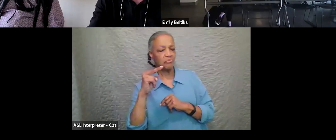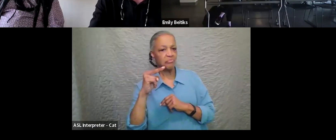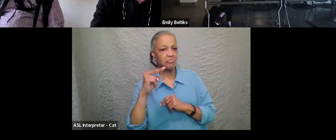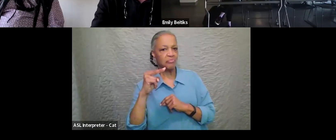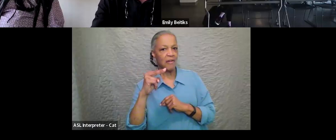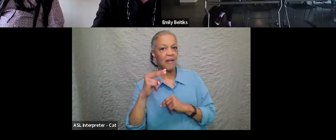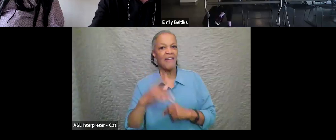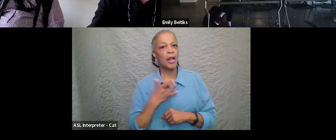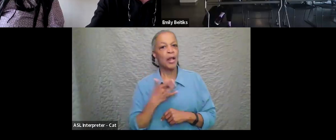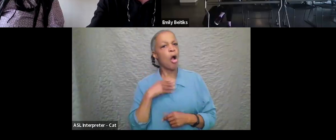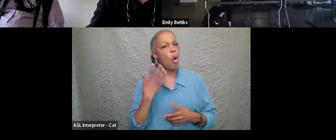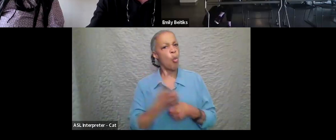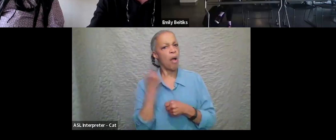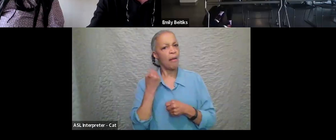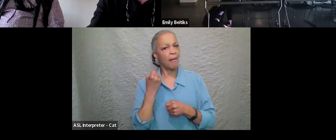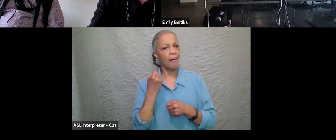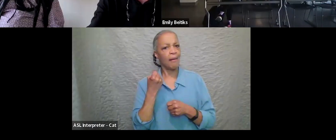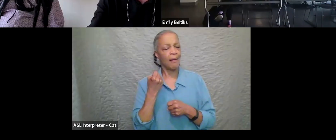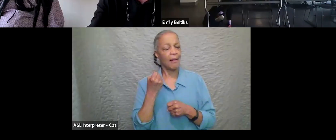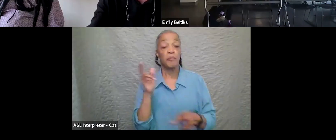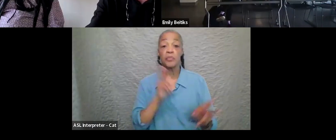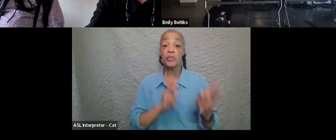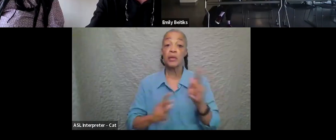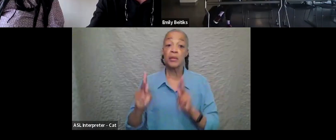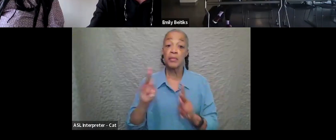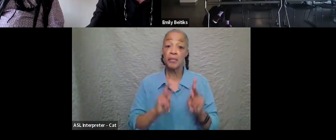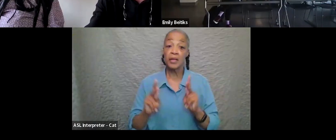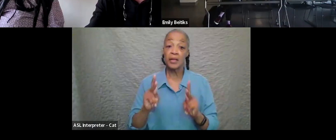If you look at the people who exposed the abuses